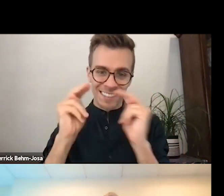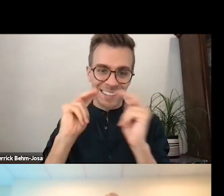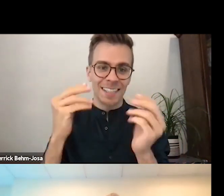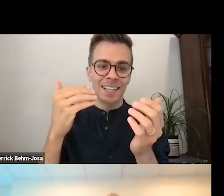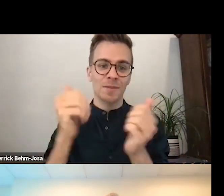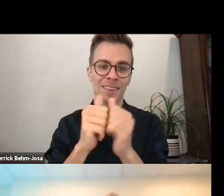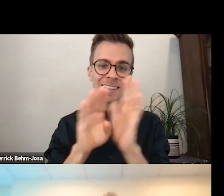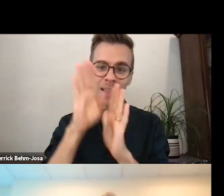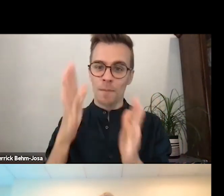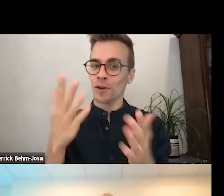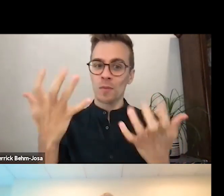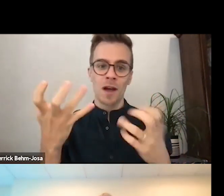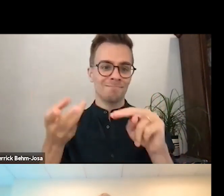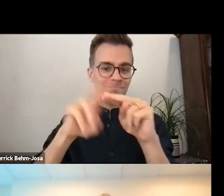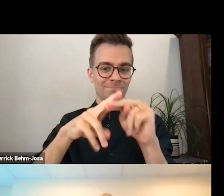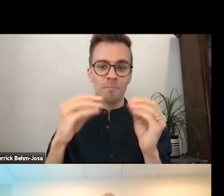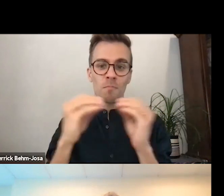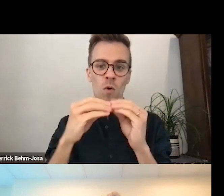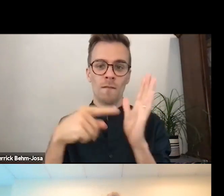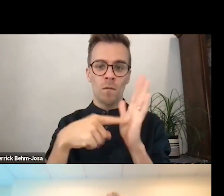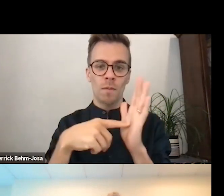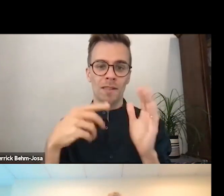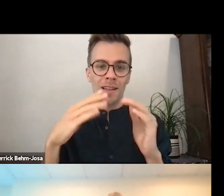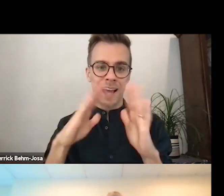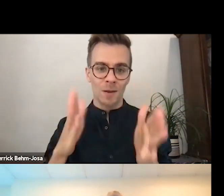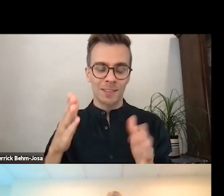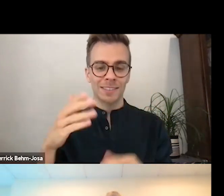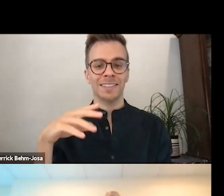So we had to go through a negotiation process with the developer because they wanted to